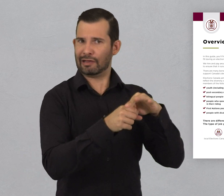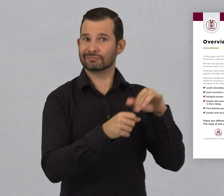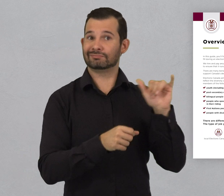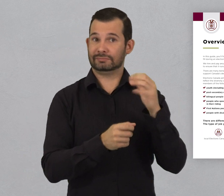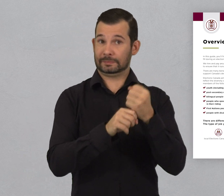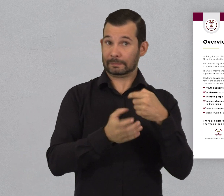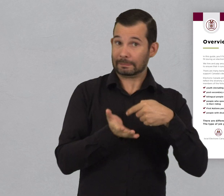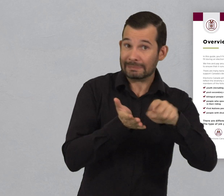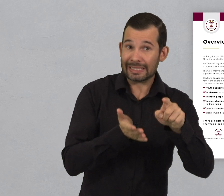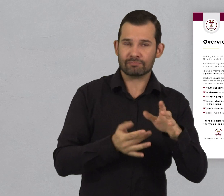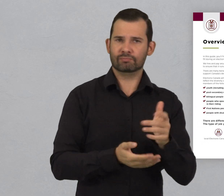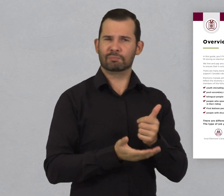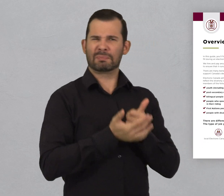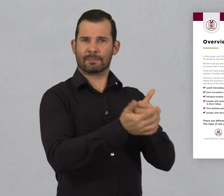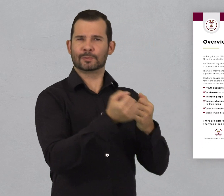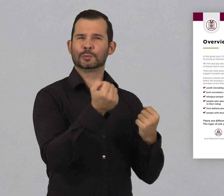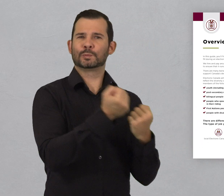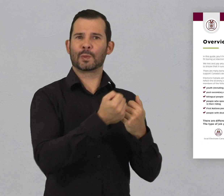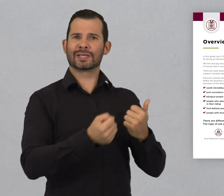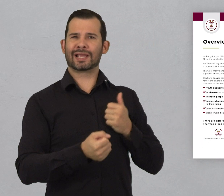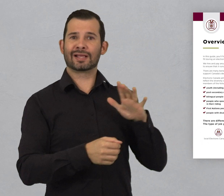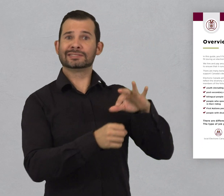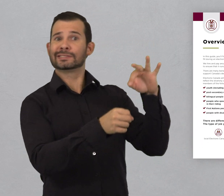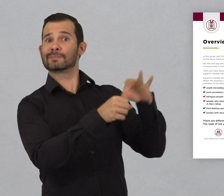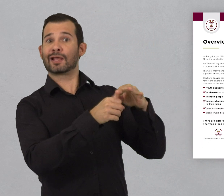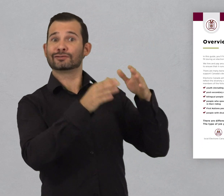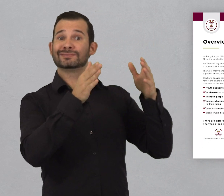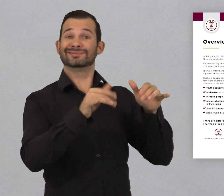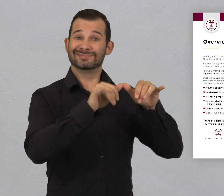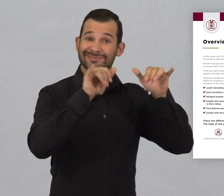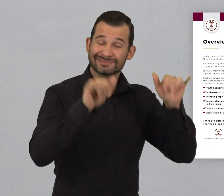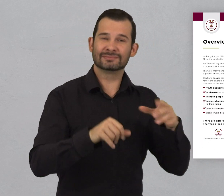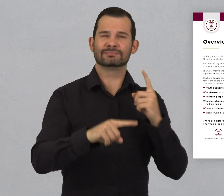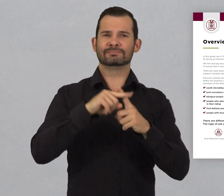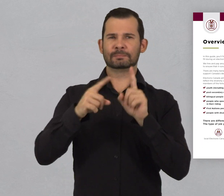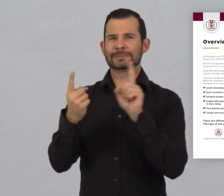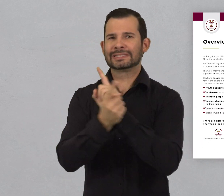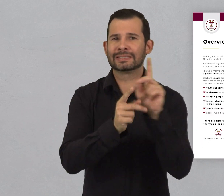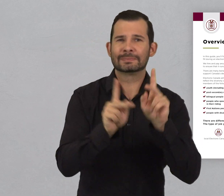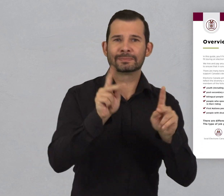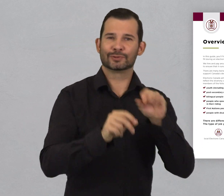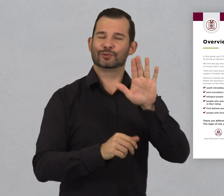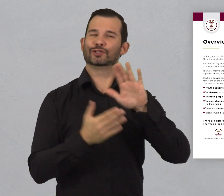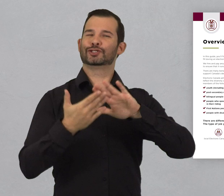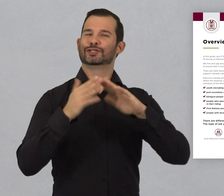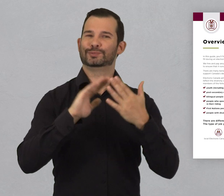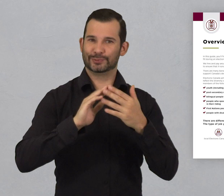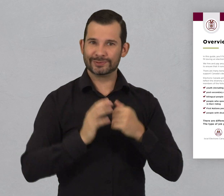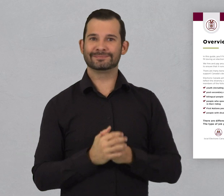such as getting paid, helping to support Canada’s democracy and meeting people in your community.